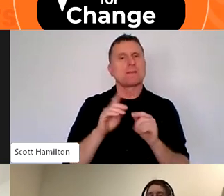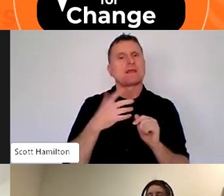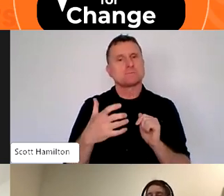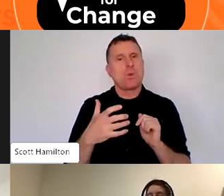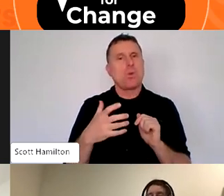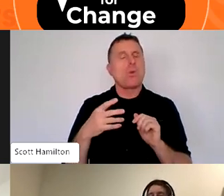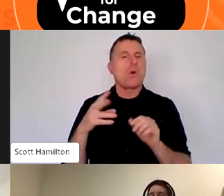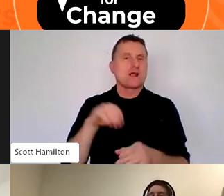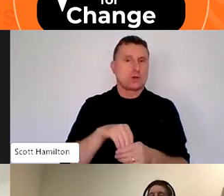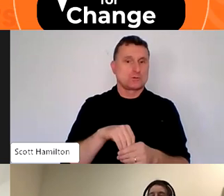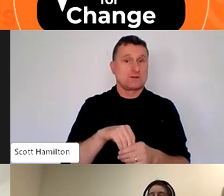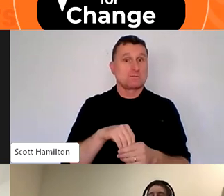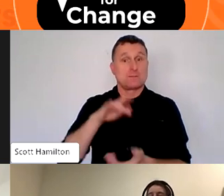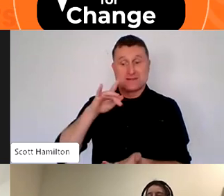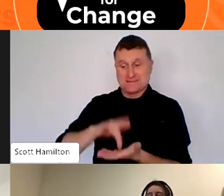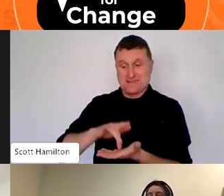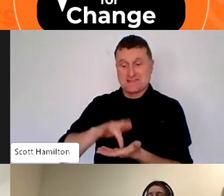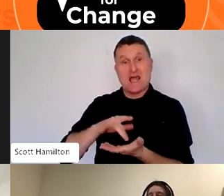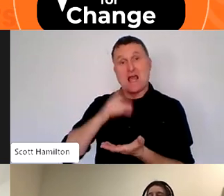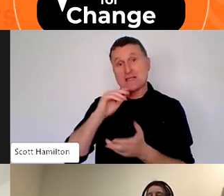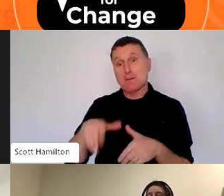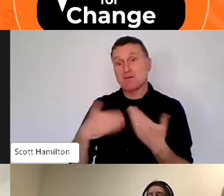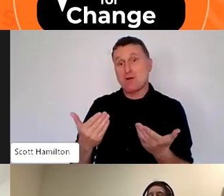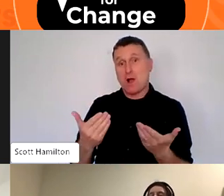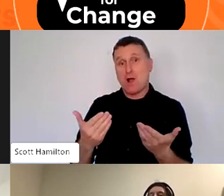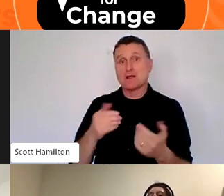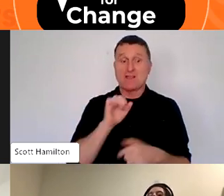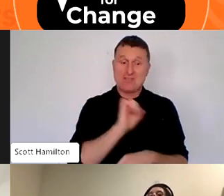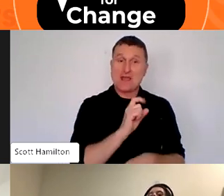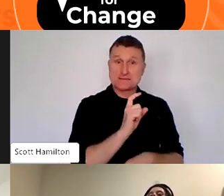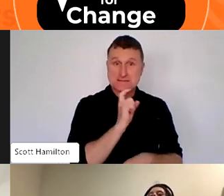are able to provide a person from their own staff, or recruit for